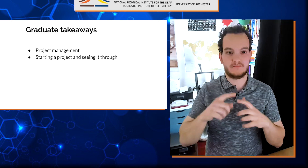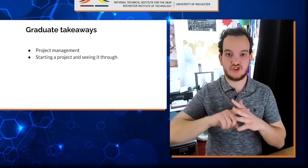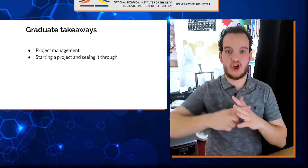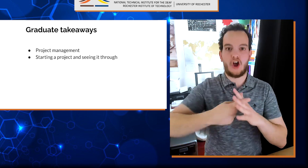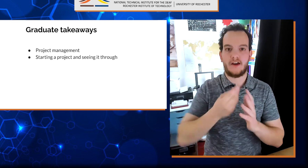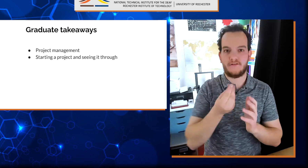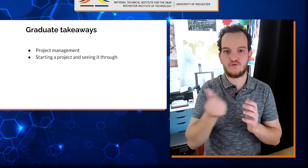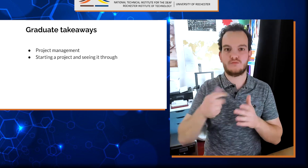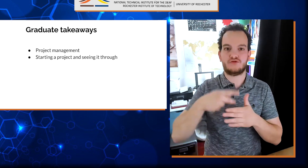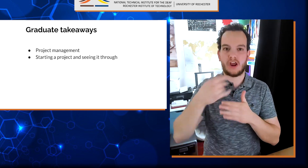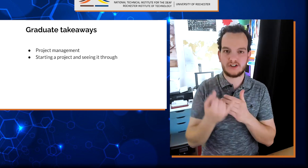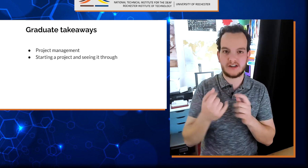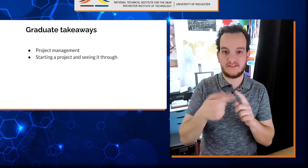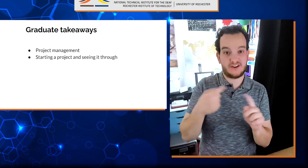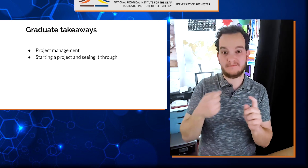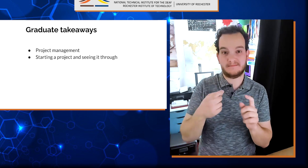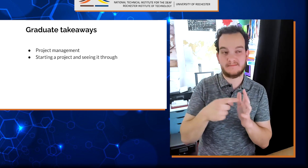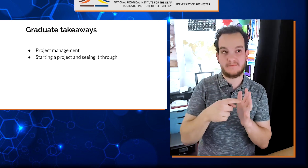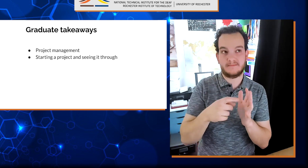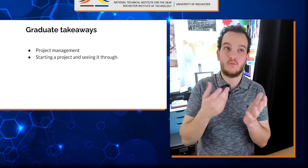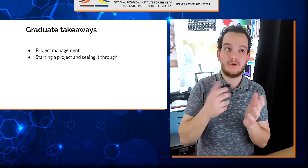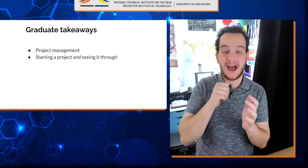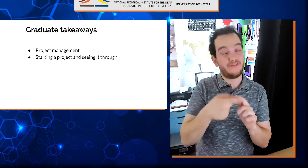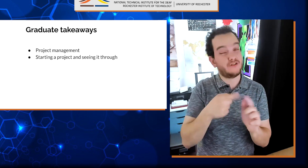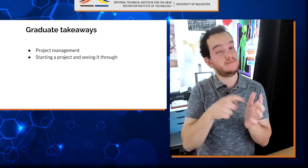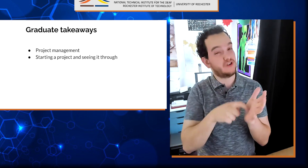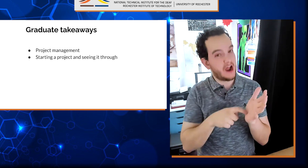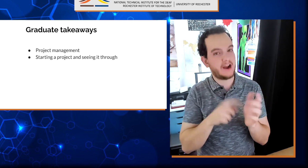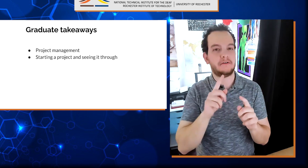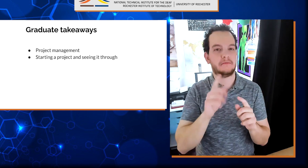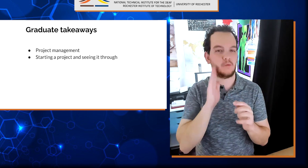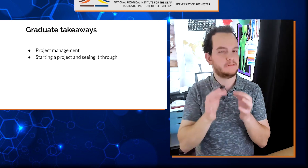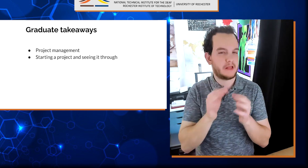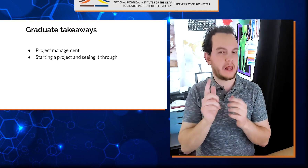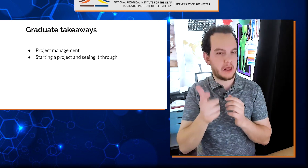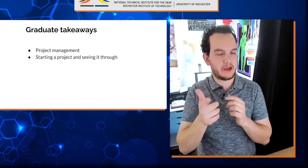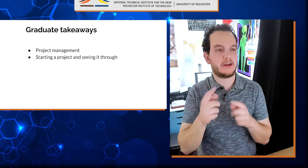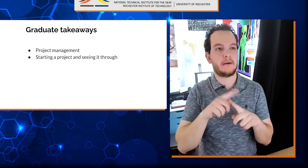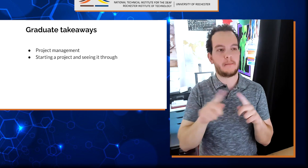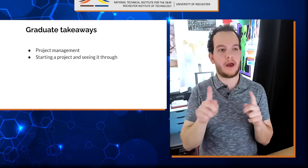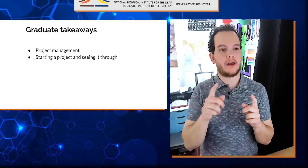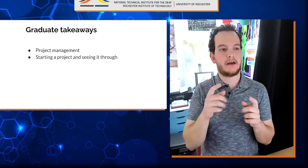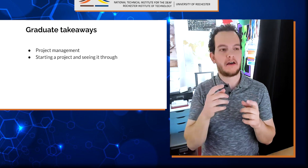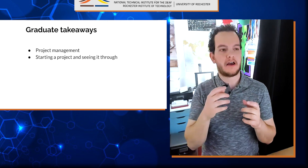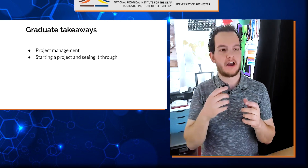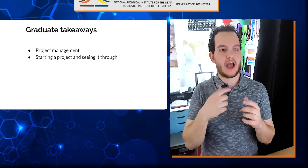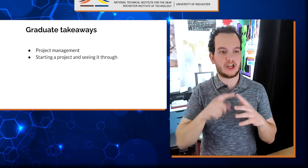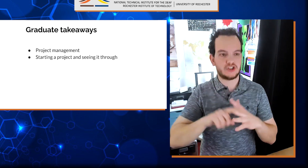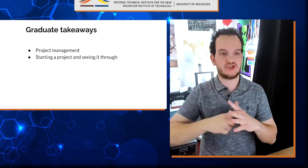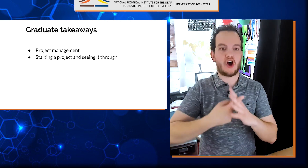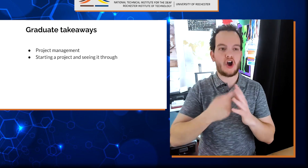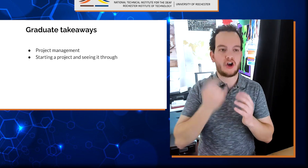I did also have the opportunity to start a few projects, not entirely from scratch. I'll explain a little bit more what I mean by that later.